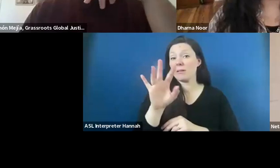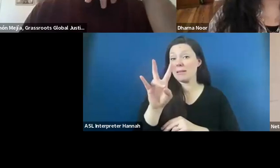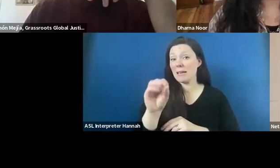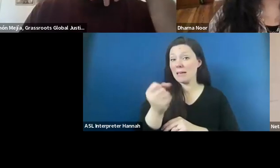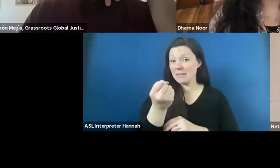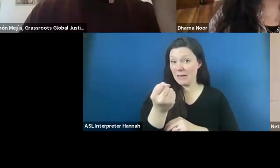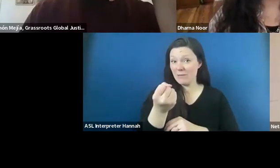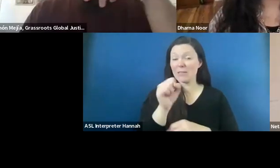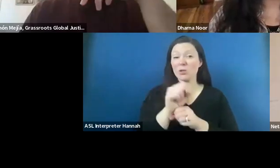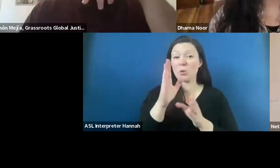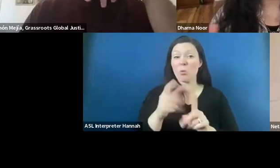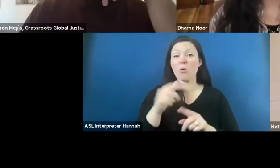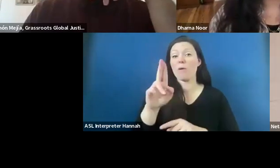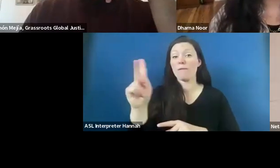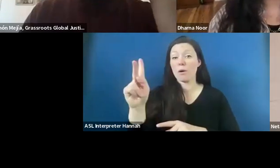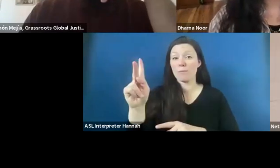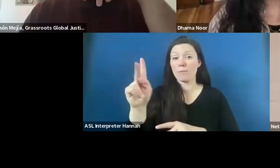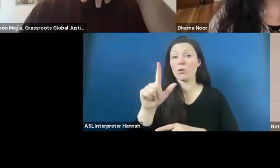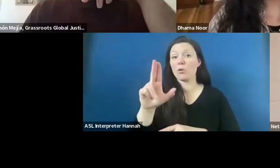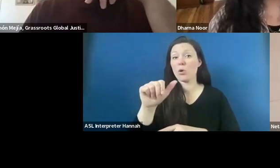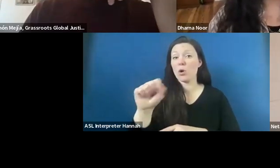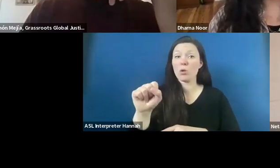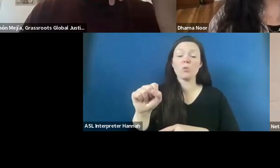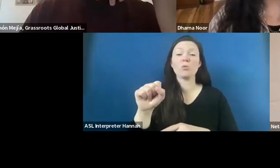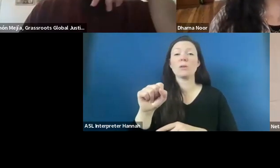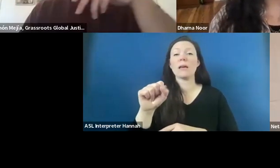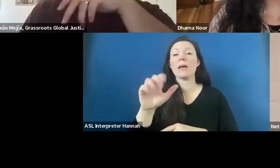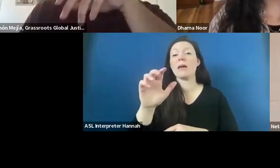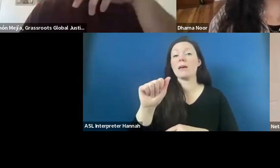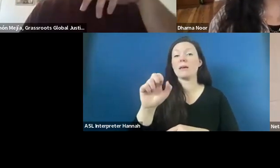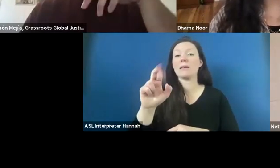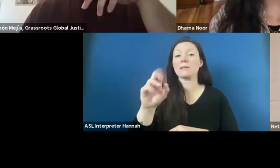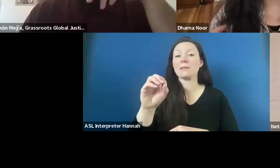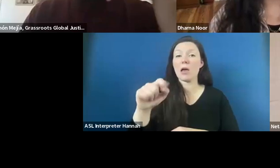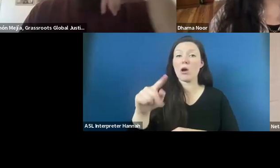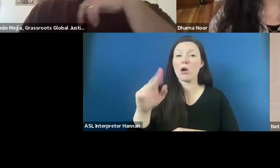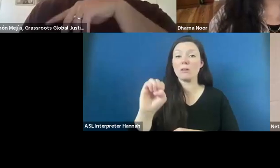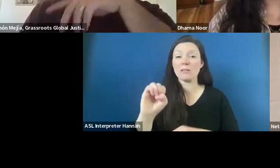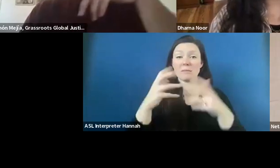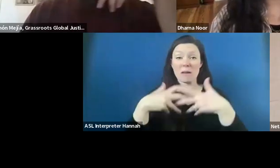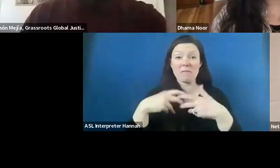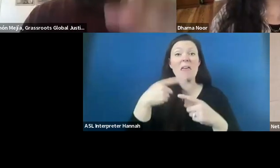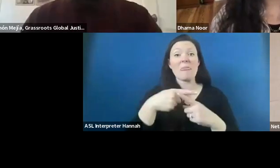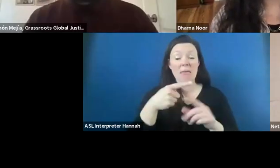workers at the UK's Lucas Aerospace factory created a plan when facing cuts to production,